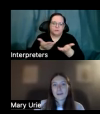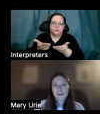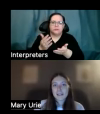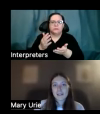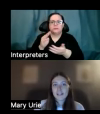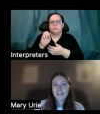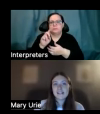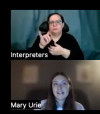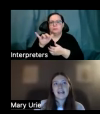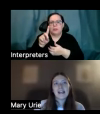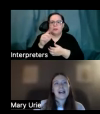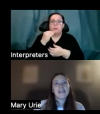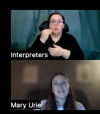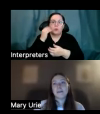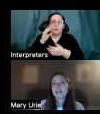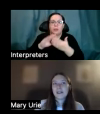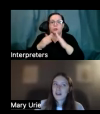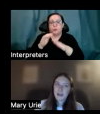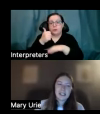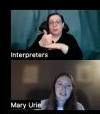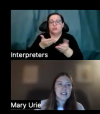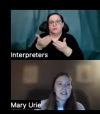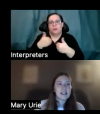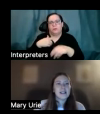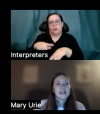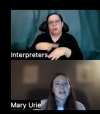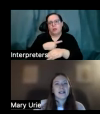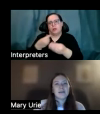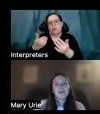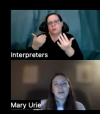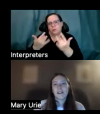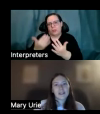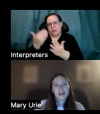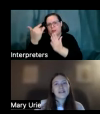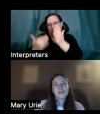community based services have a big long waitlist with 1000s of